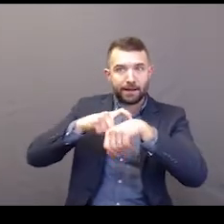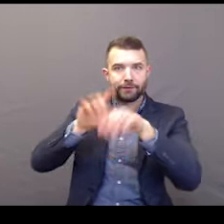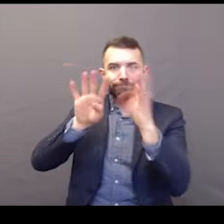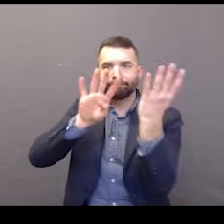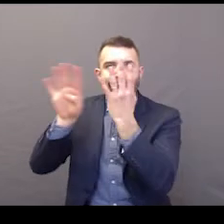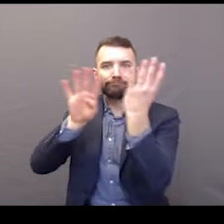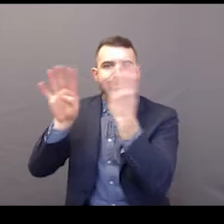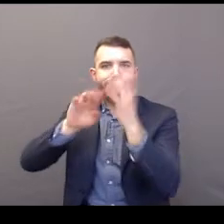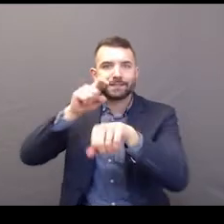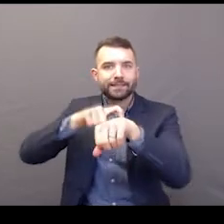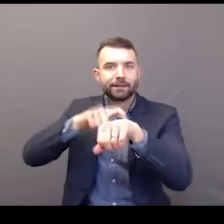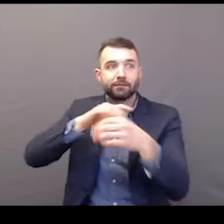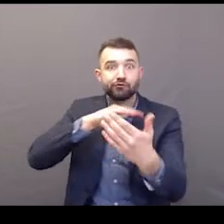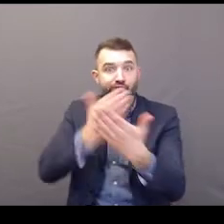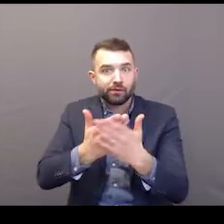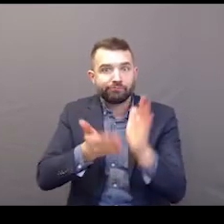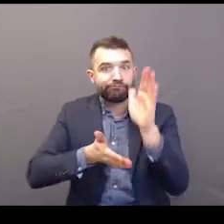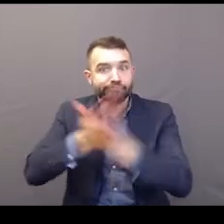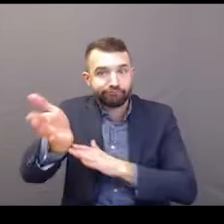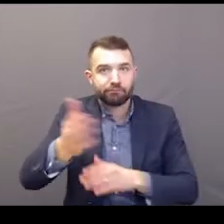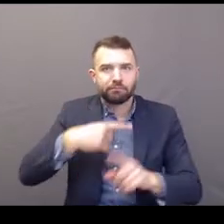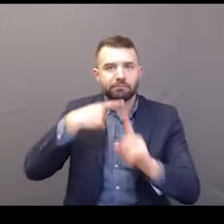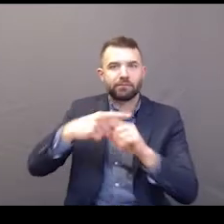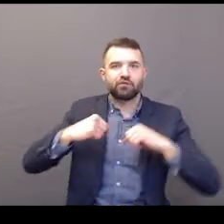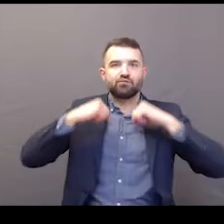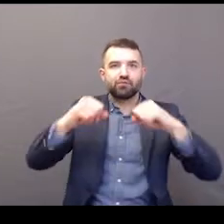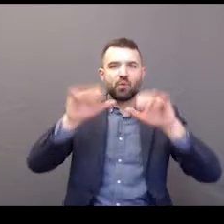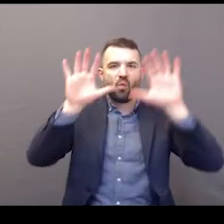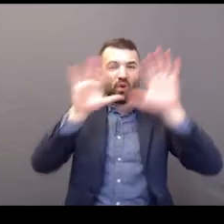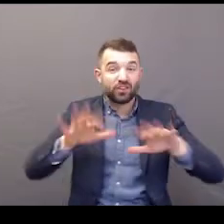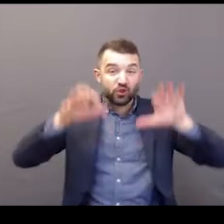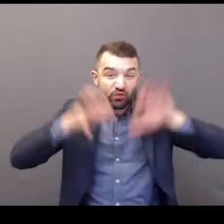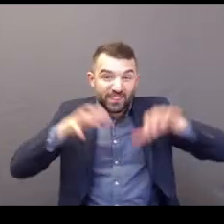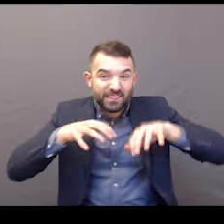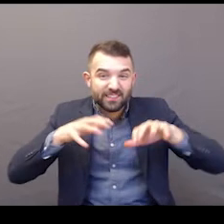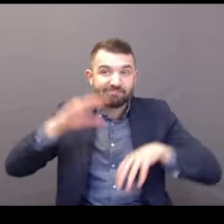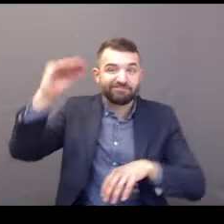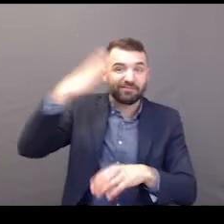windscreens for people’s comfort and safety. We are continuing to update the shelter design.